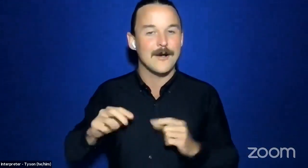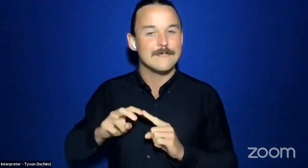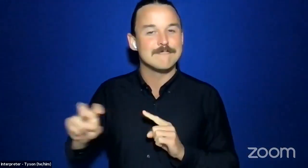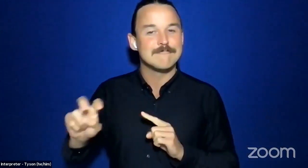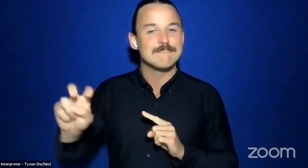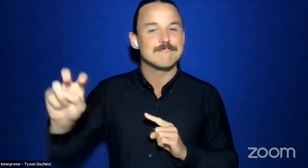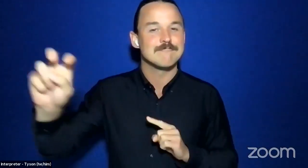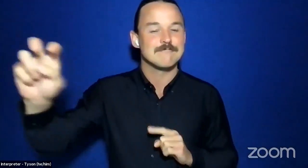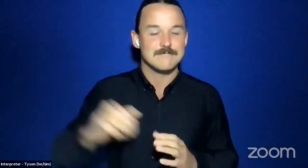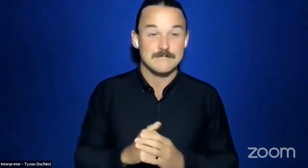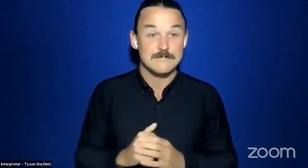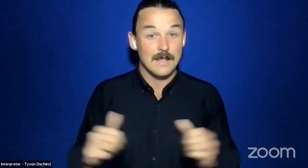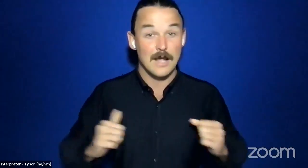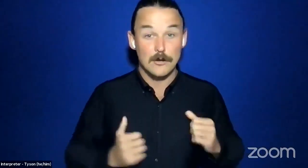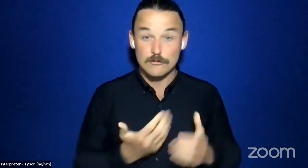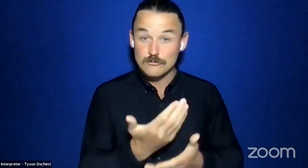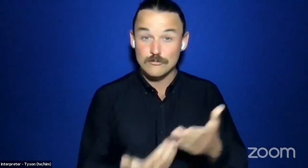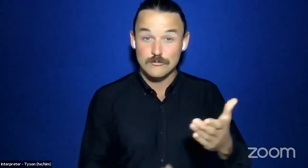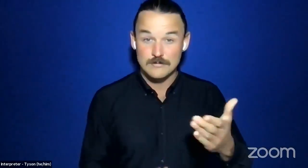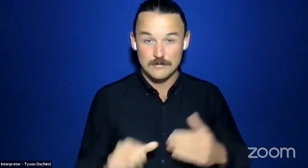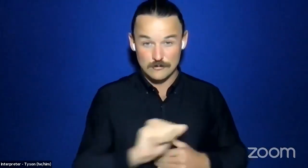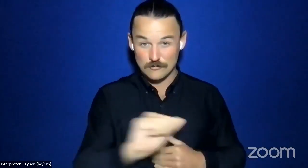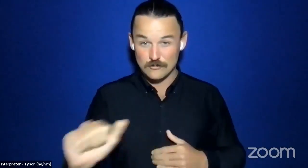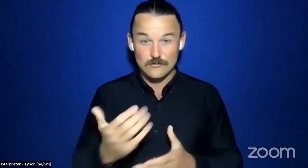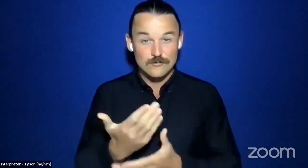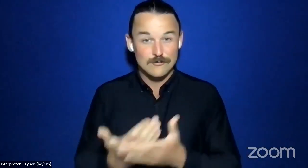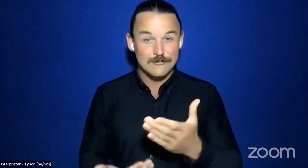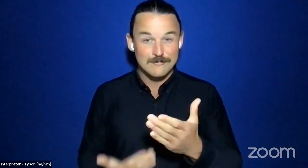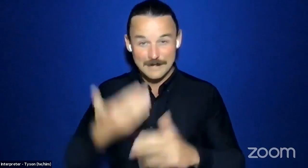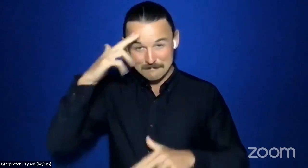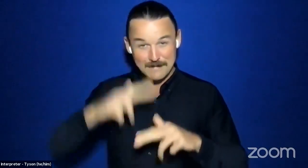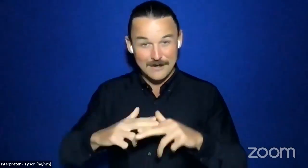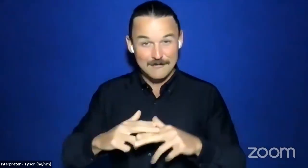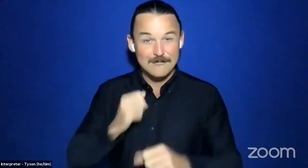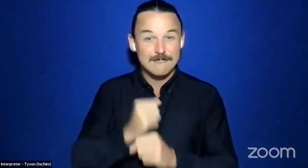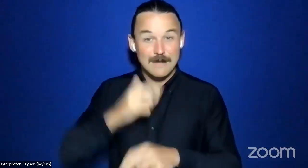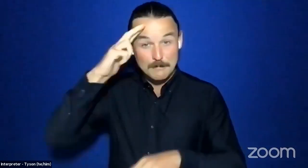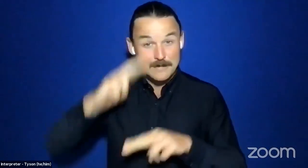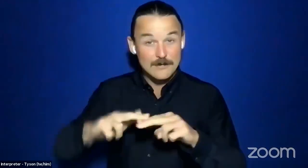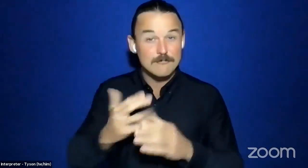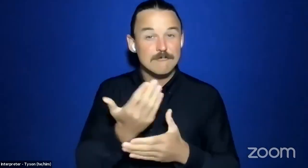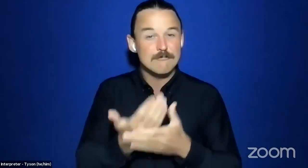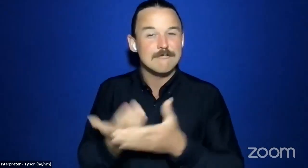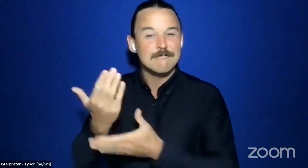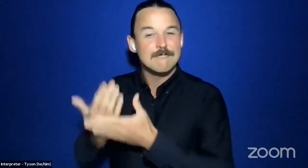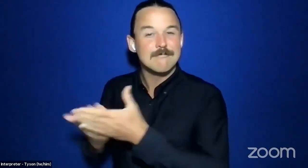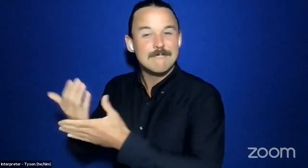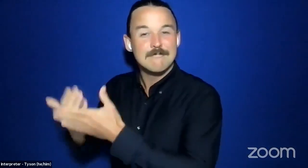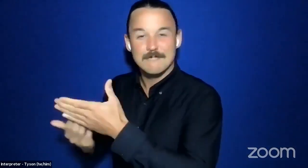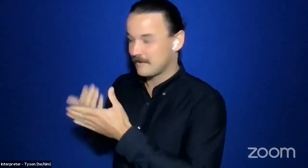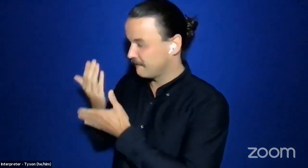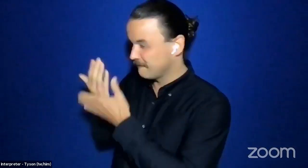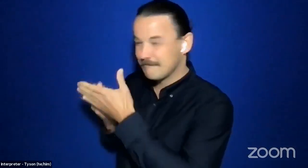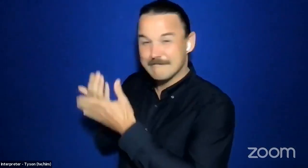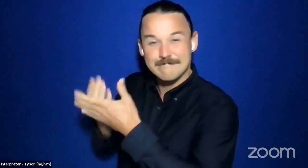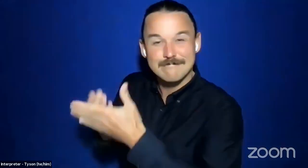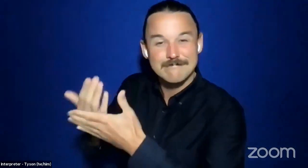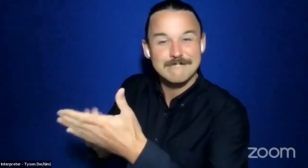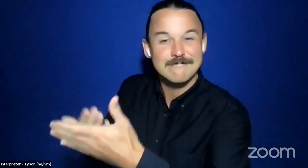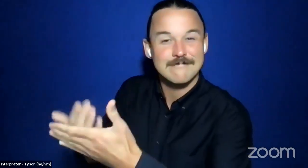journey. My parents stories my great great grandparents stories and great grandparents stories, and